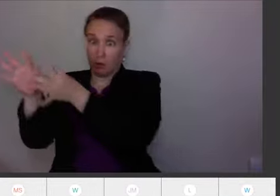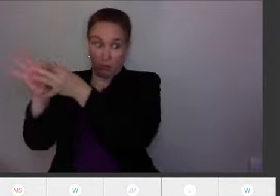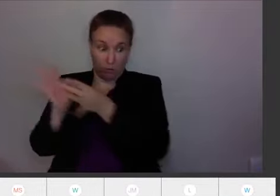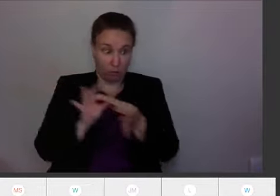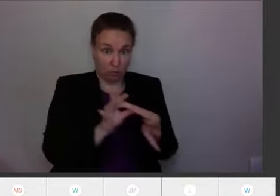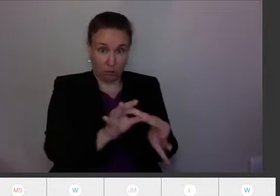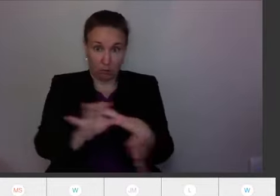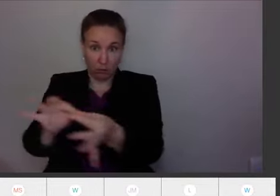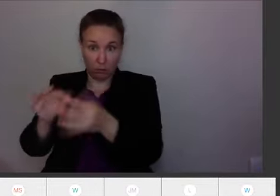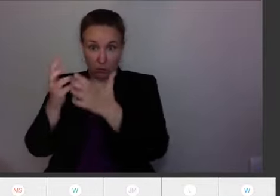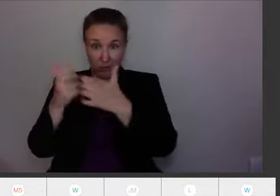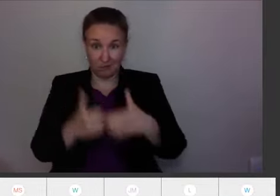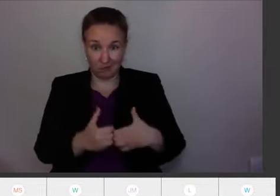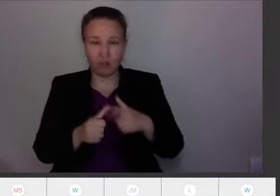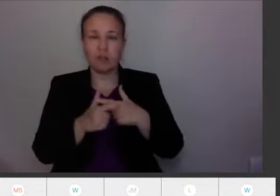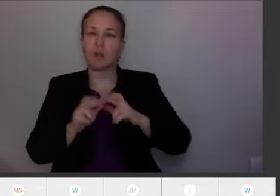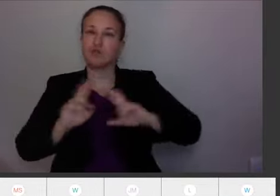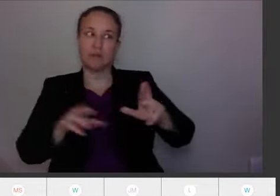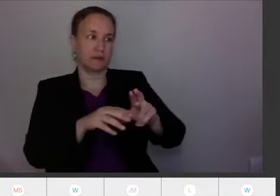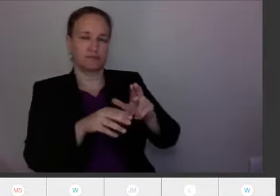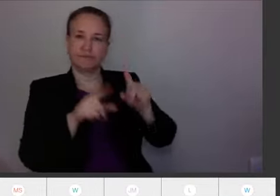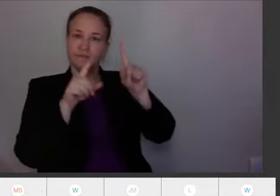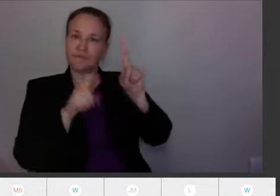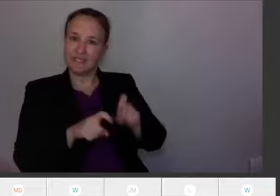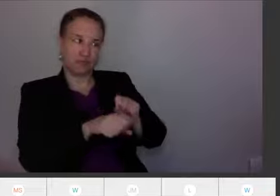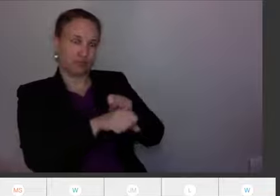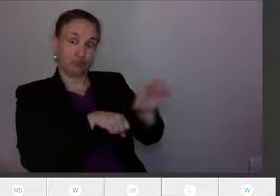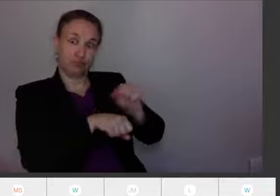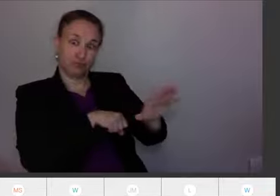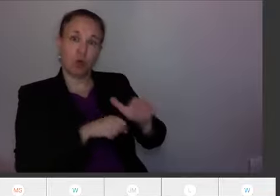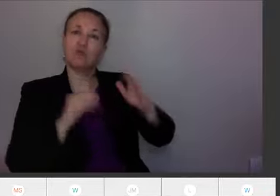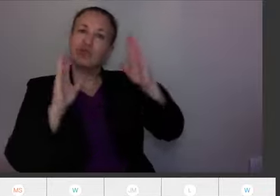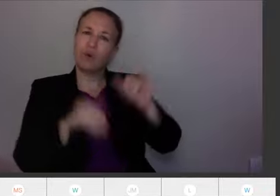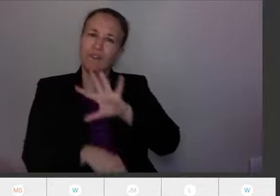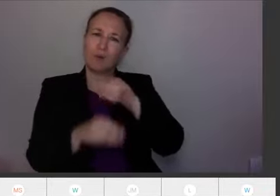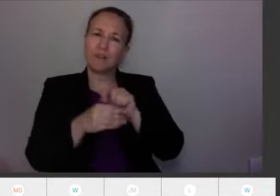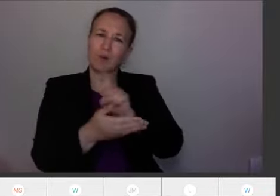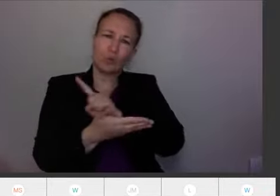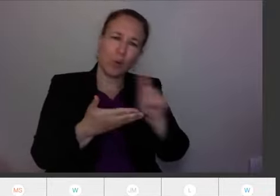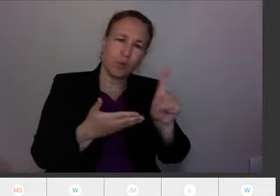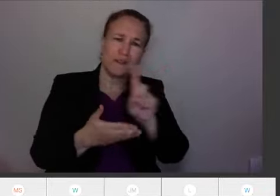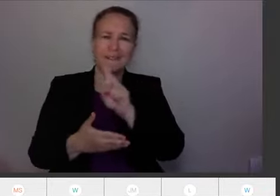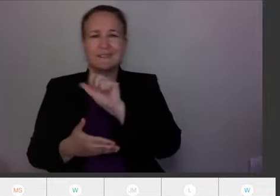we'll be ready to go so hopefully you know a week to 10 days